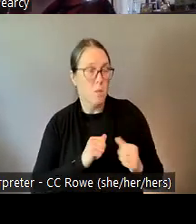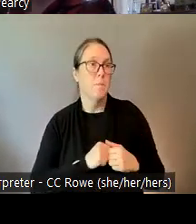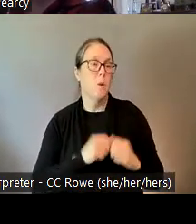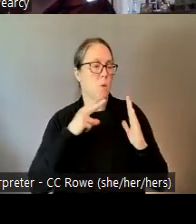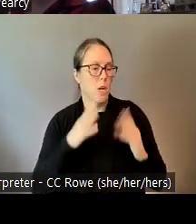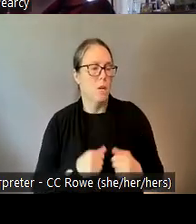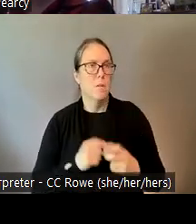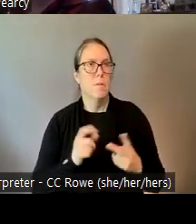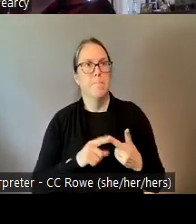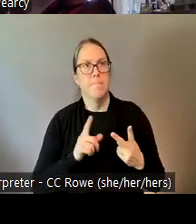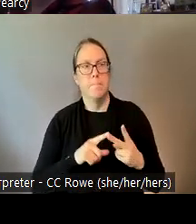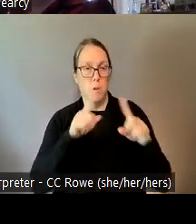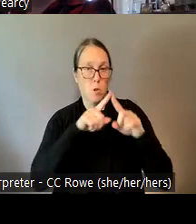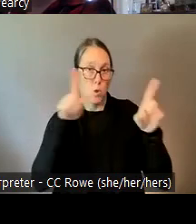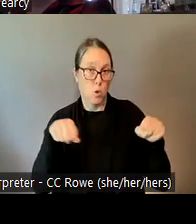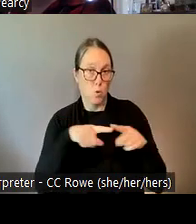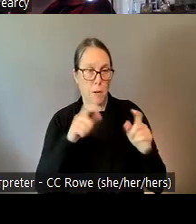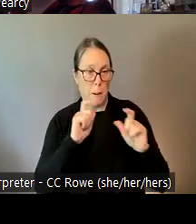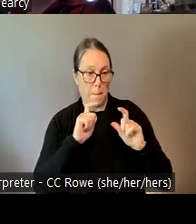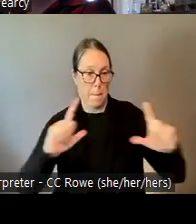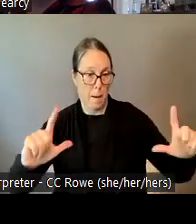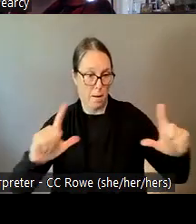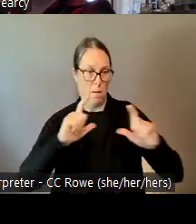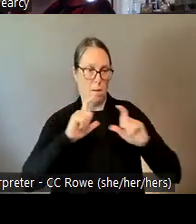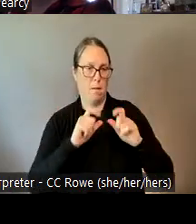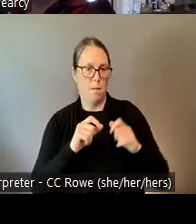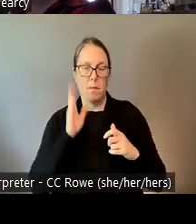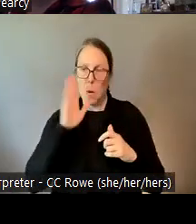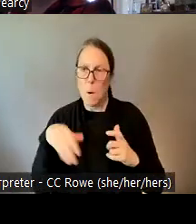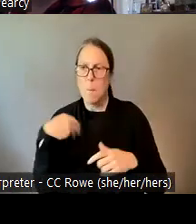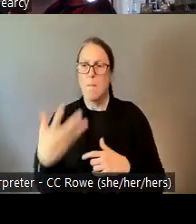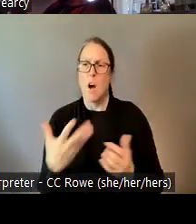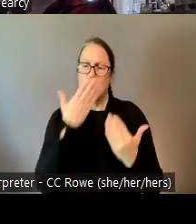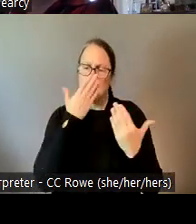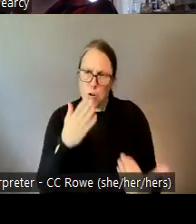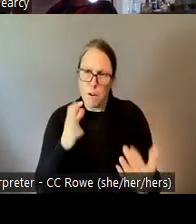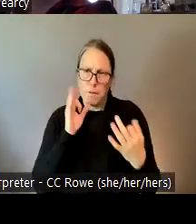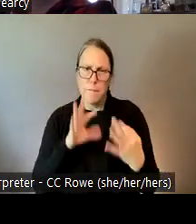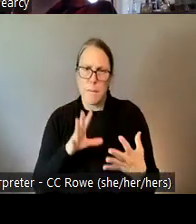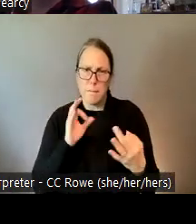to really give you a lot of useful feedback and to suggest improvements